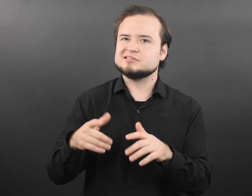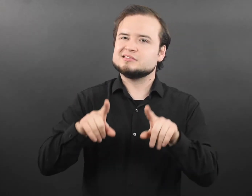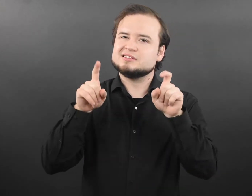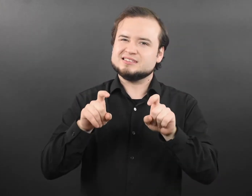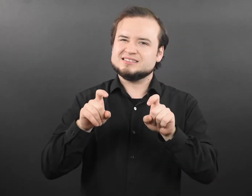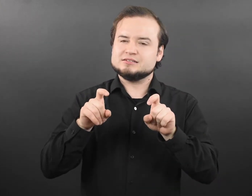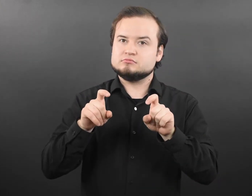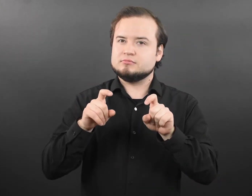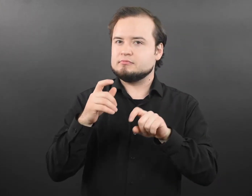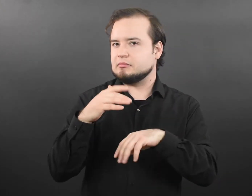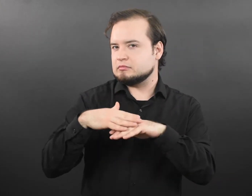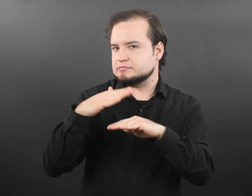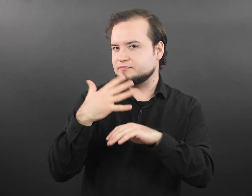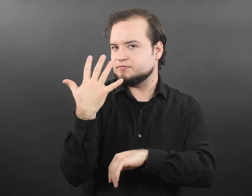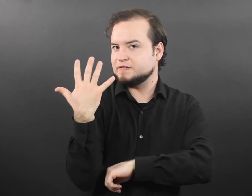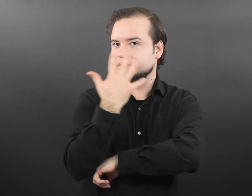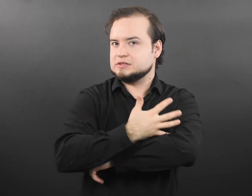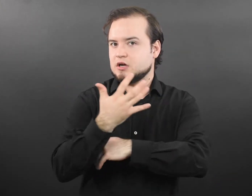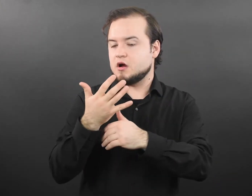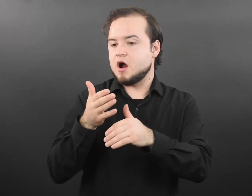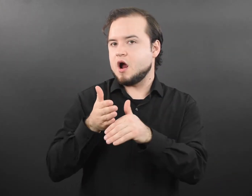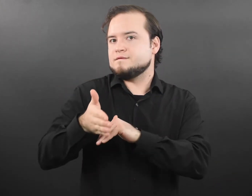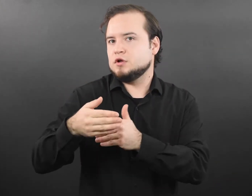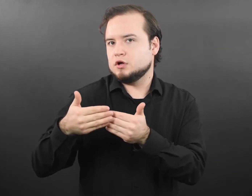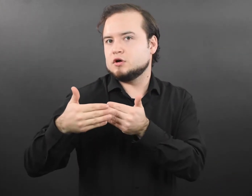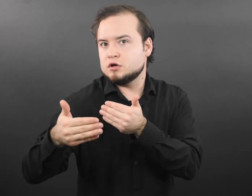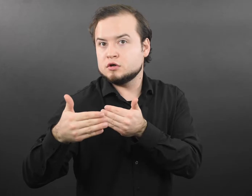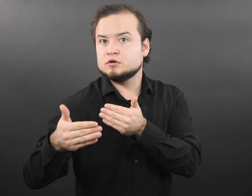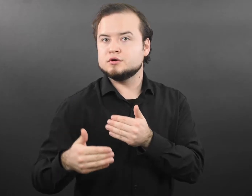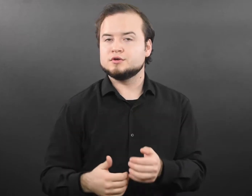contact.